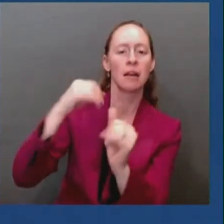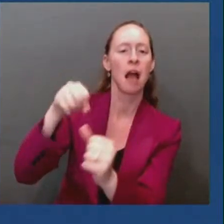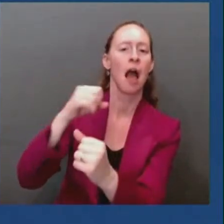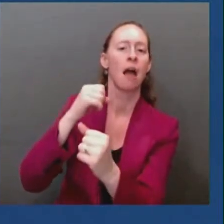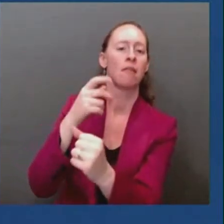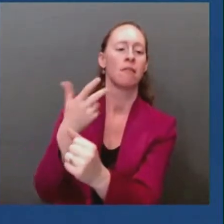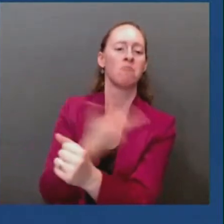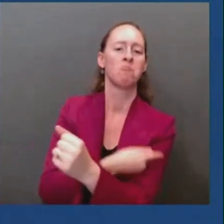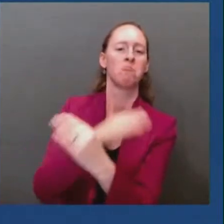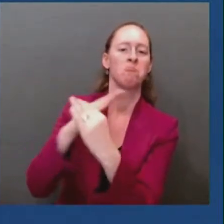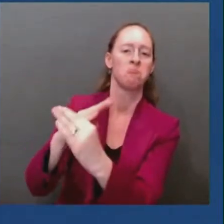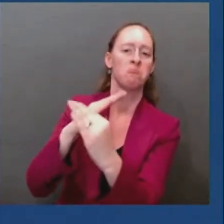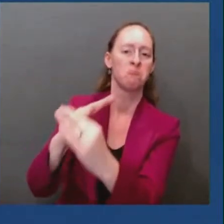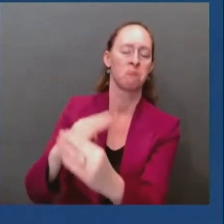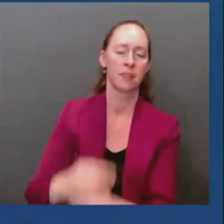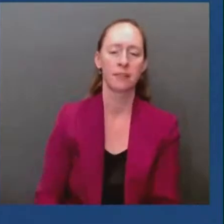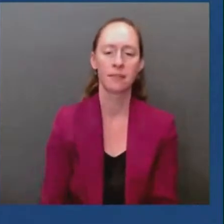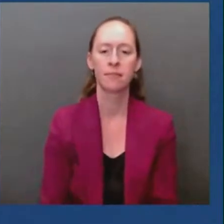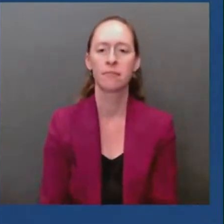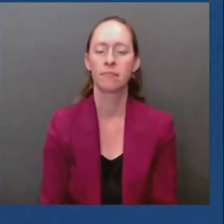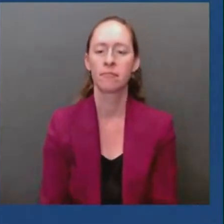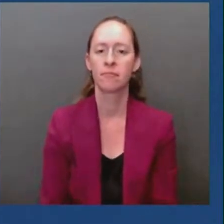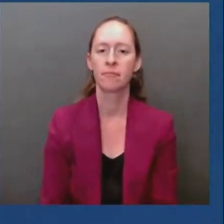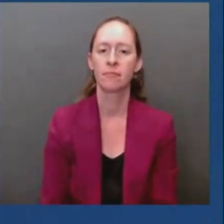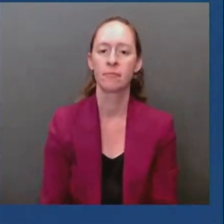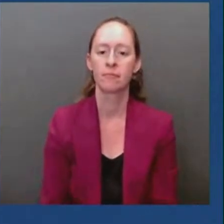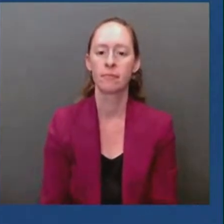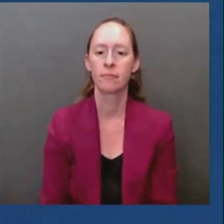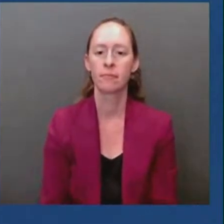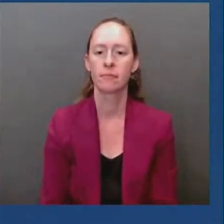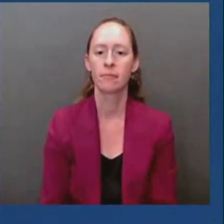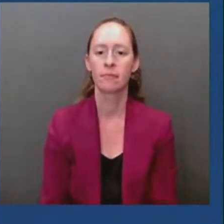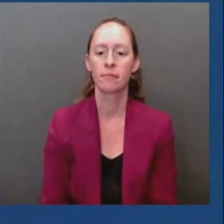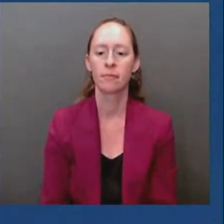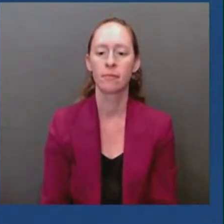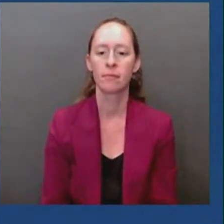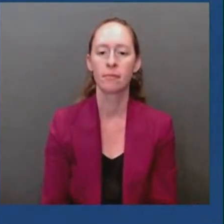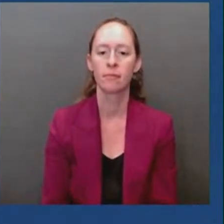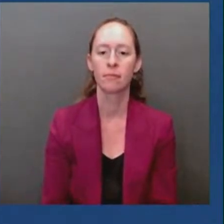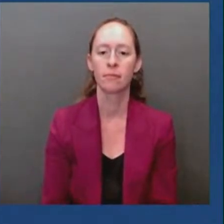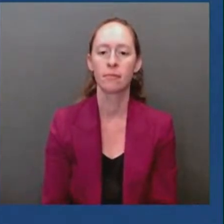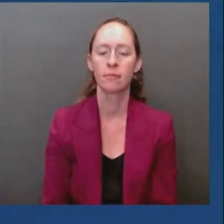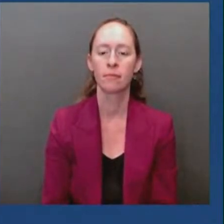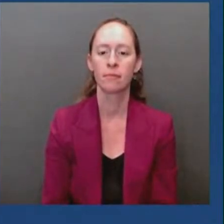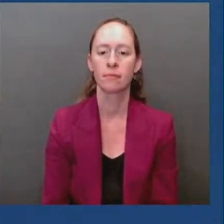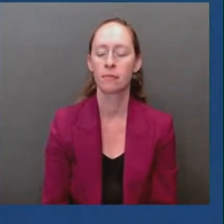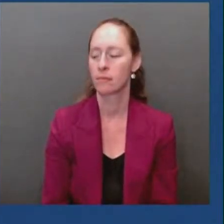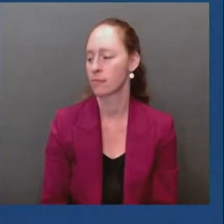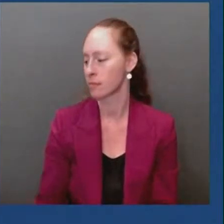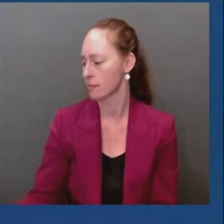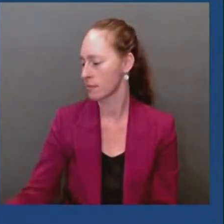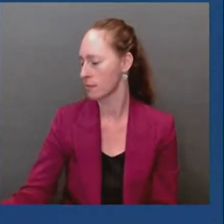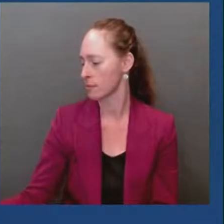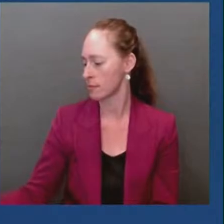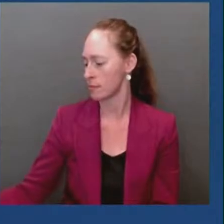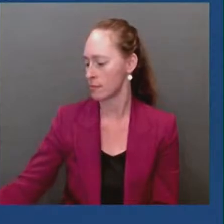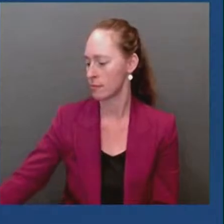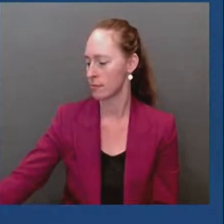ABLE TO COVER WHAT IS OUT THERE AS THE DOMINANT VARIANT.